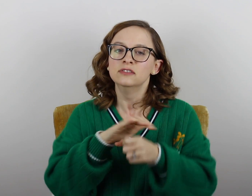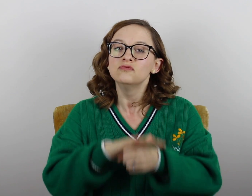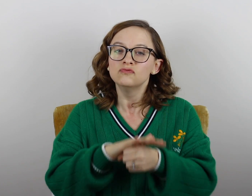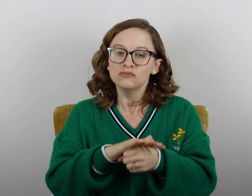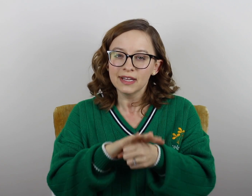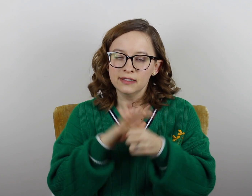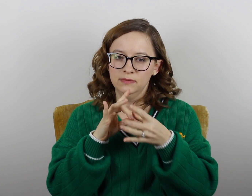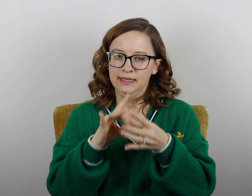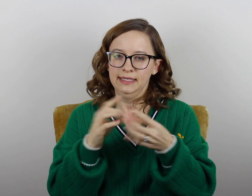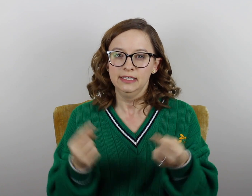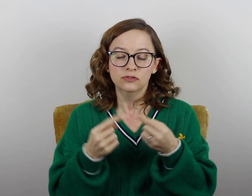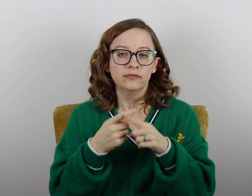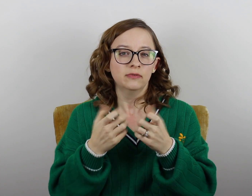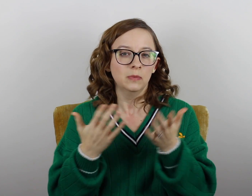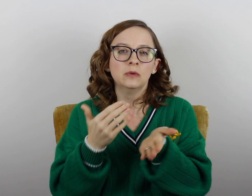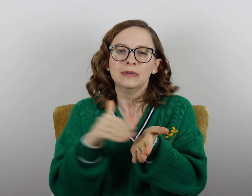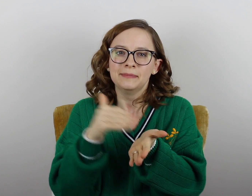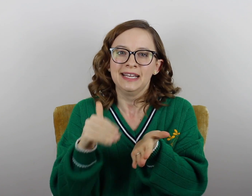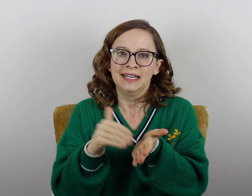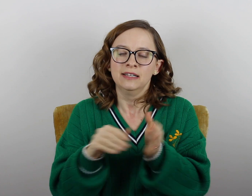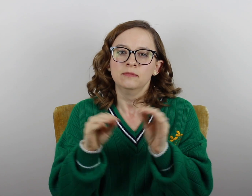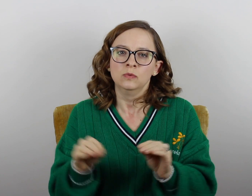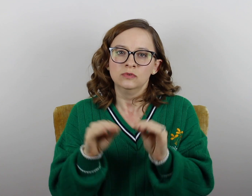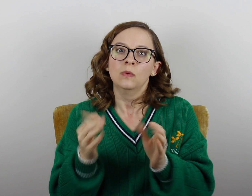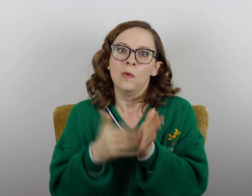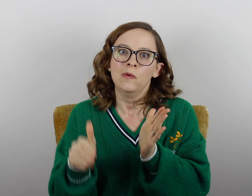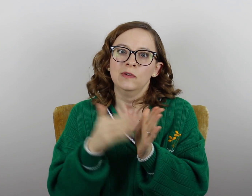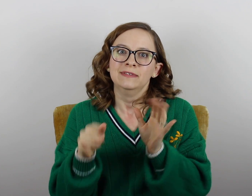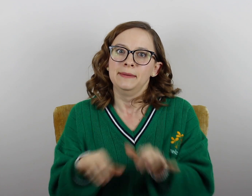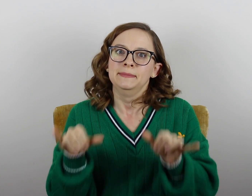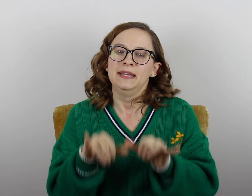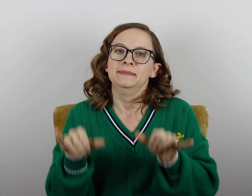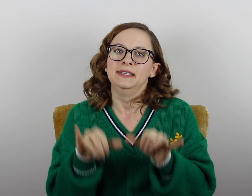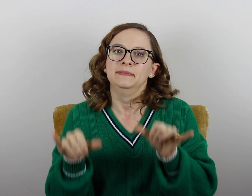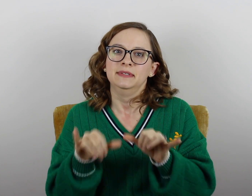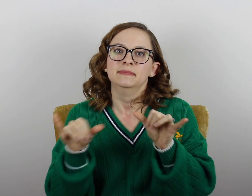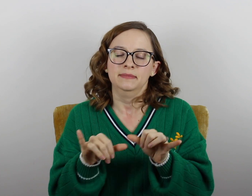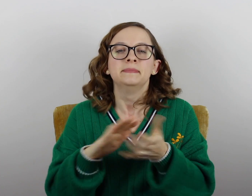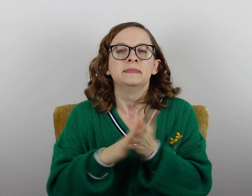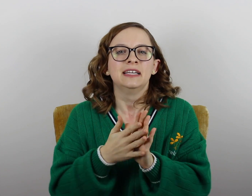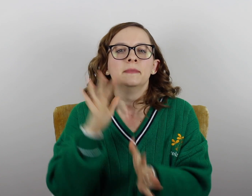RSIs are stress related injuries from a repetitive movement, something you've done over and over again.